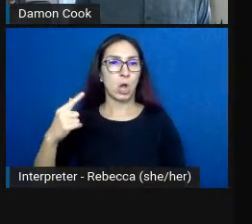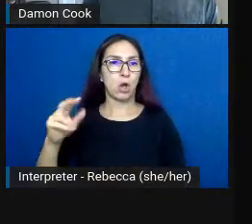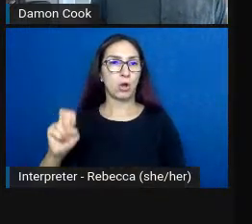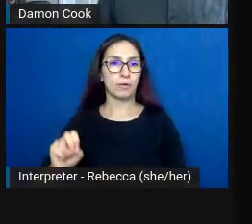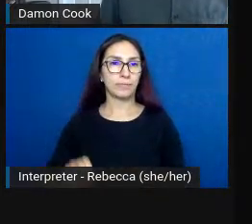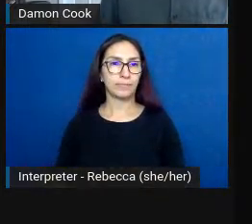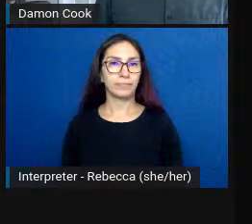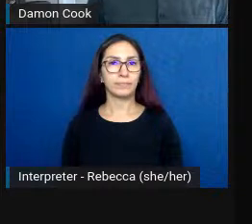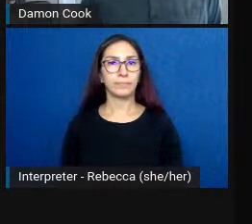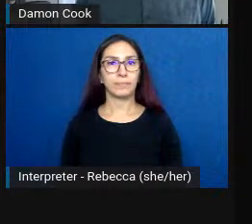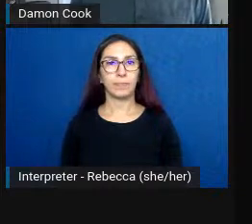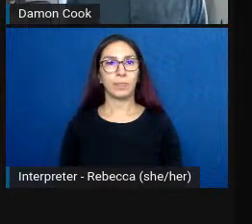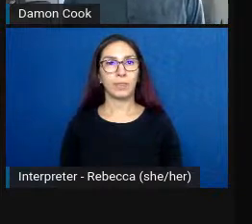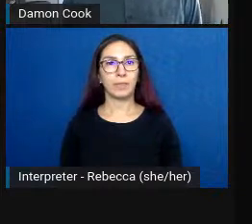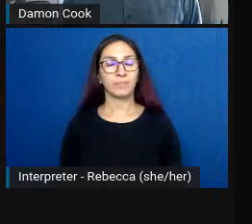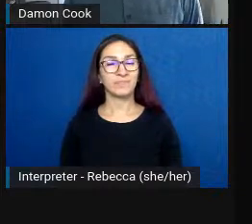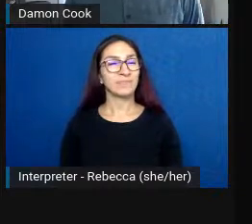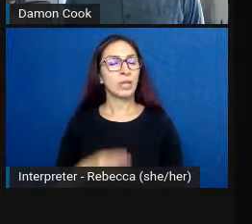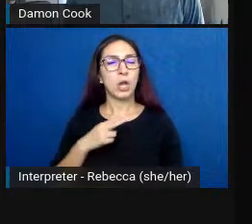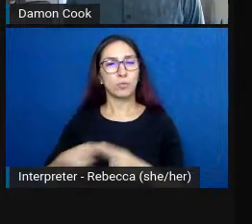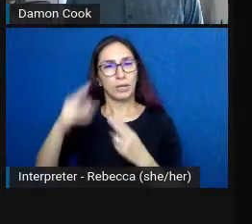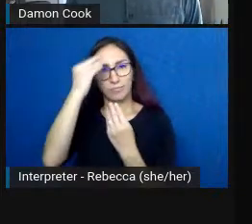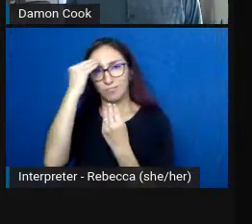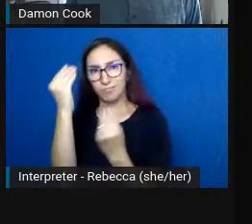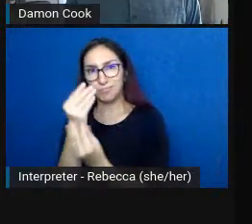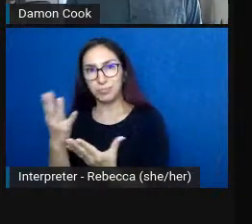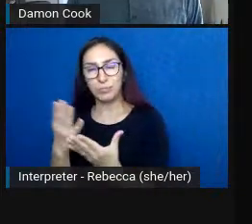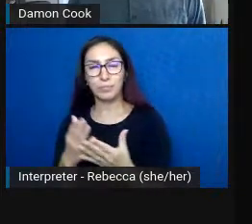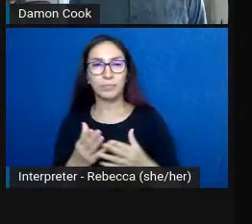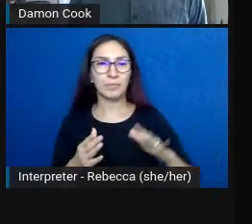flushing content until we are ready to display the Dialog. [DEMONSTRATING]